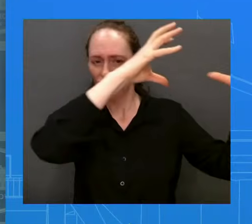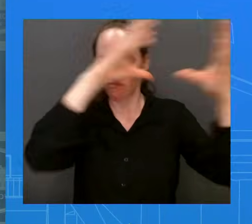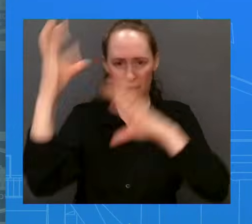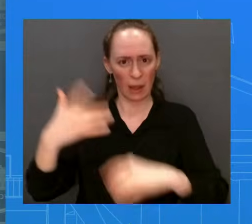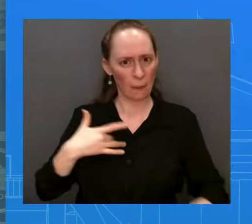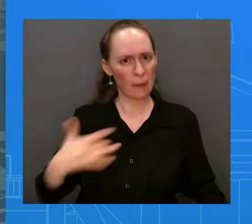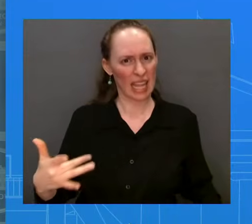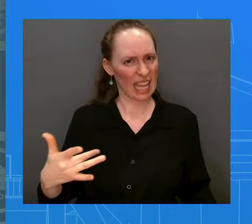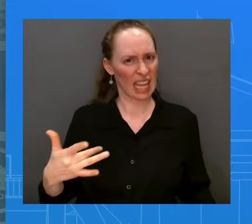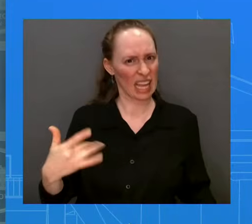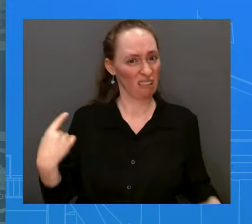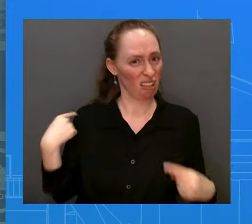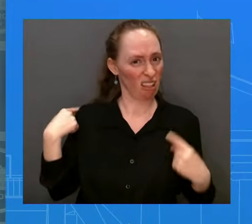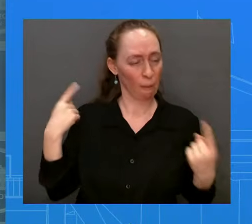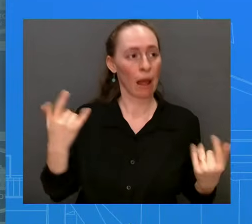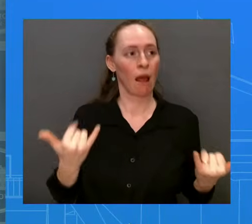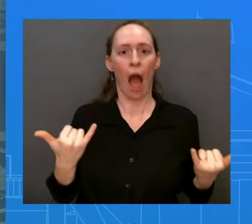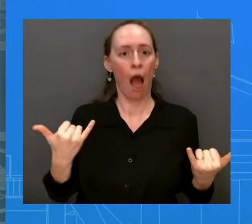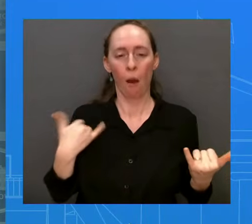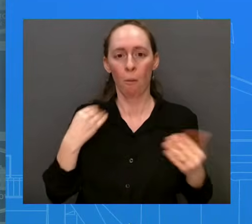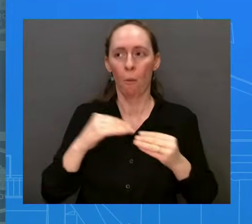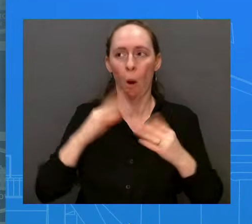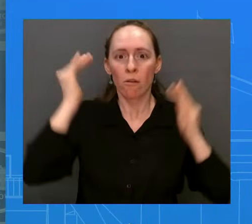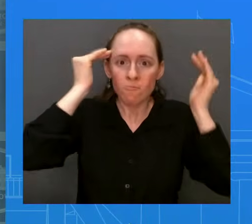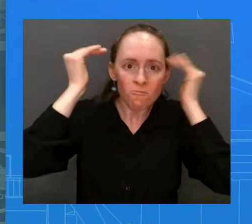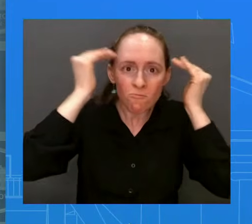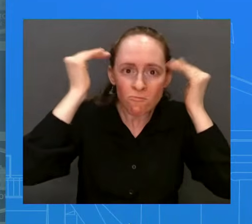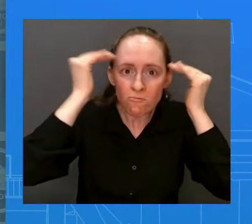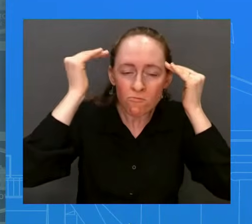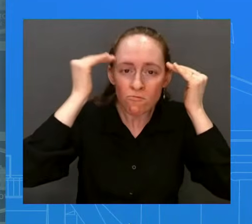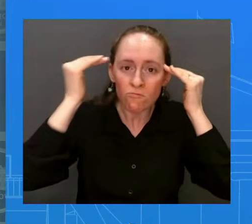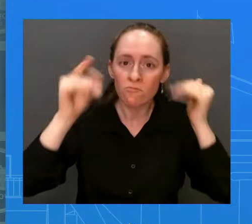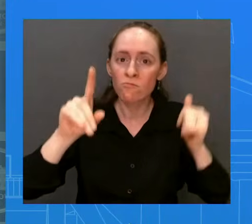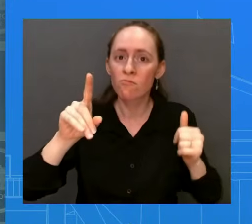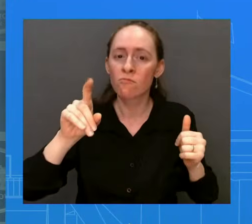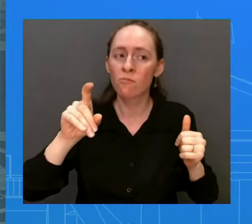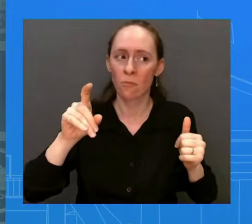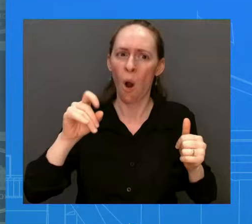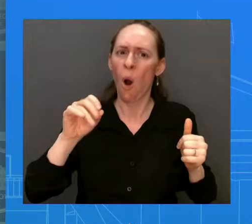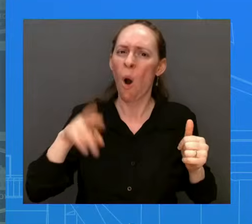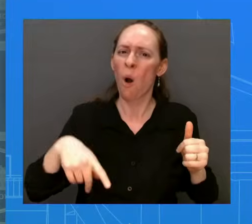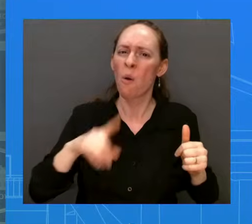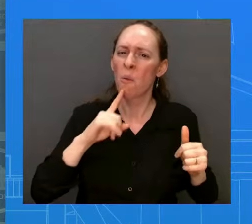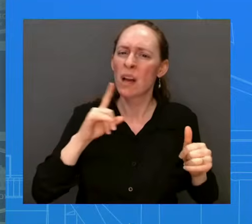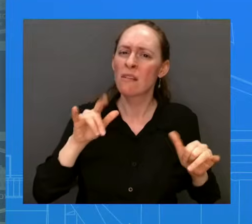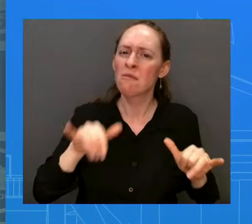around the fact that there are sometimes things